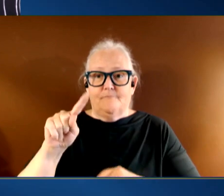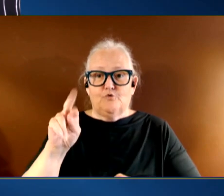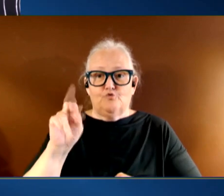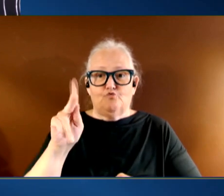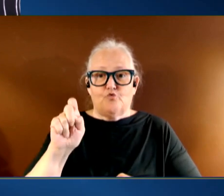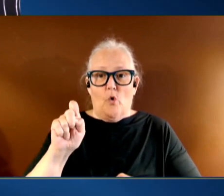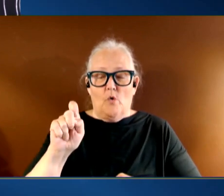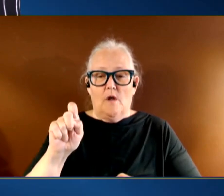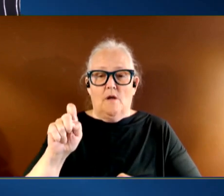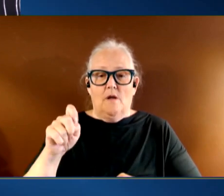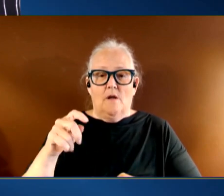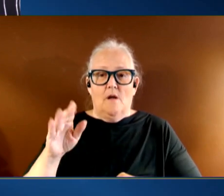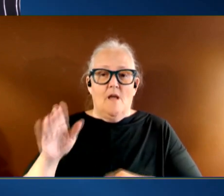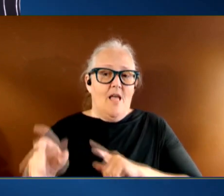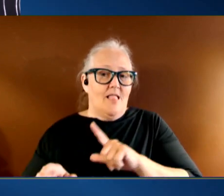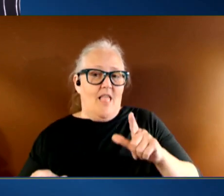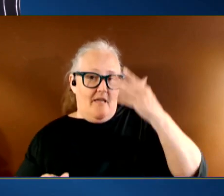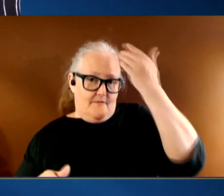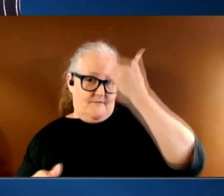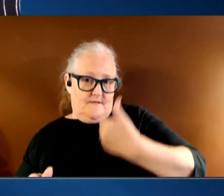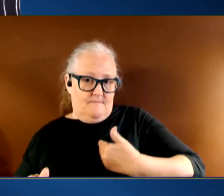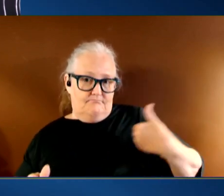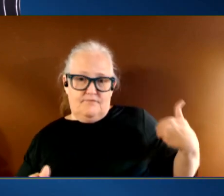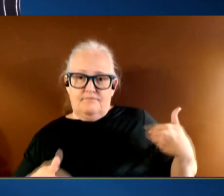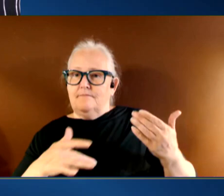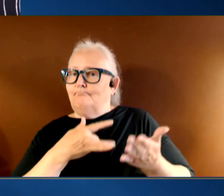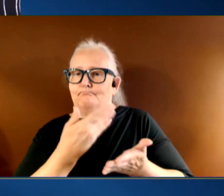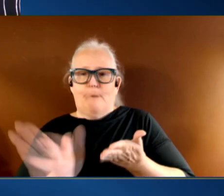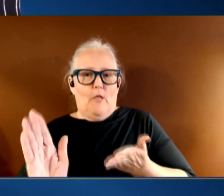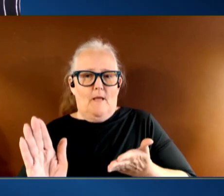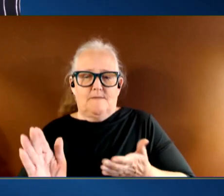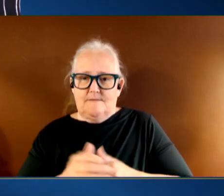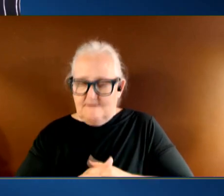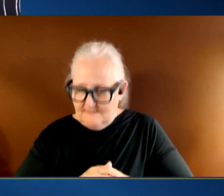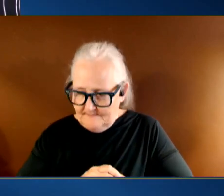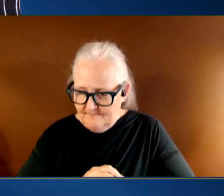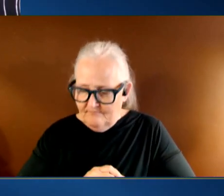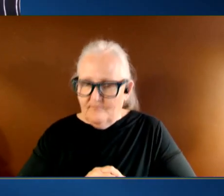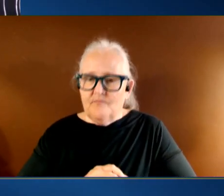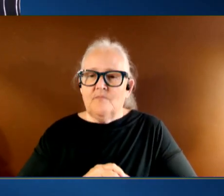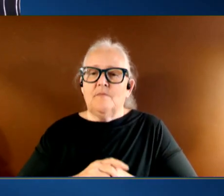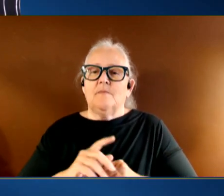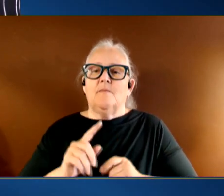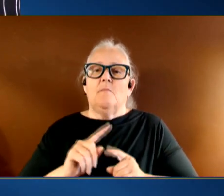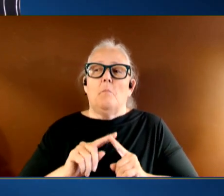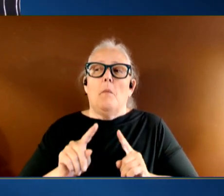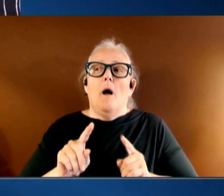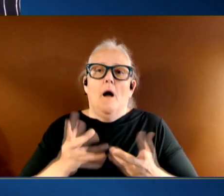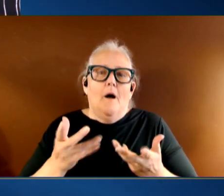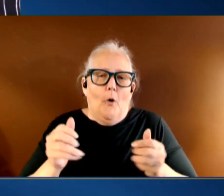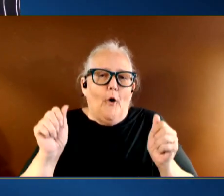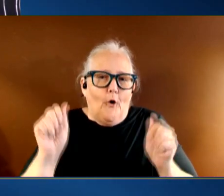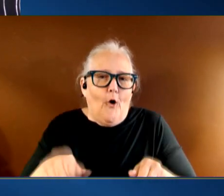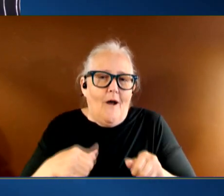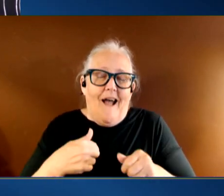on the left side of my body. But I could -- the stroke could have been avoided, I feel because